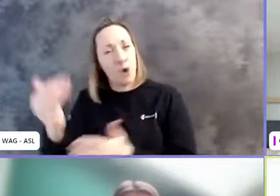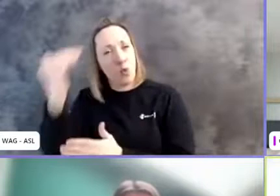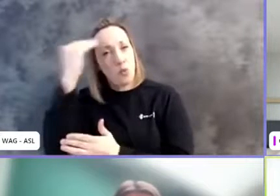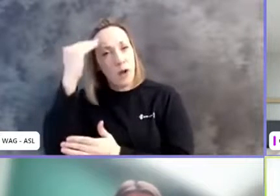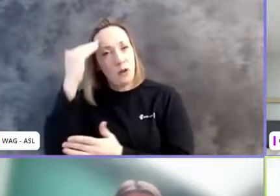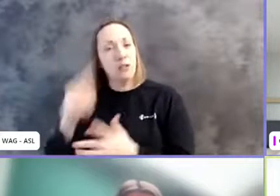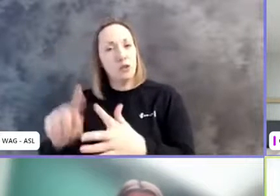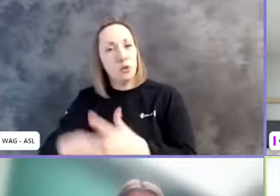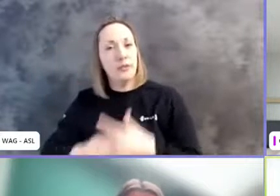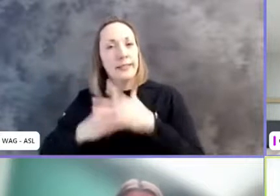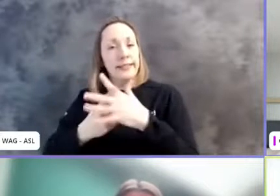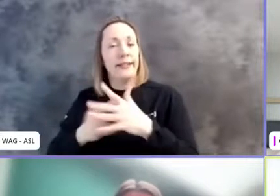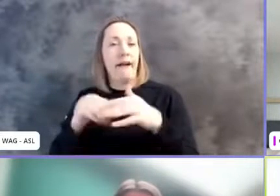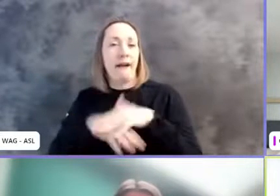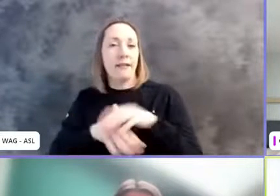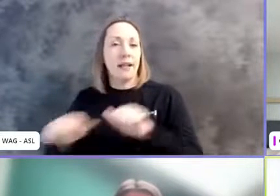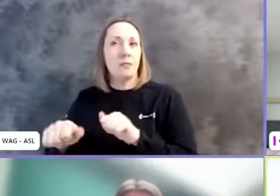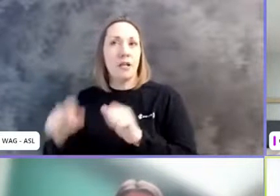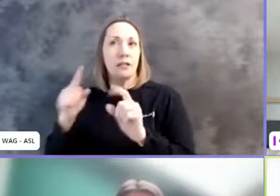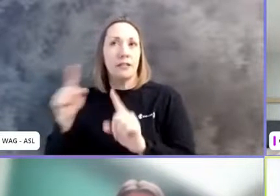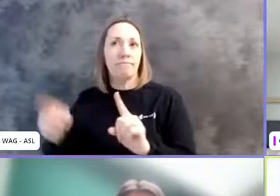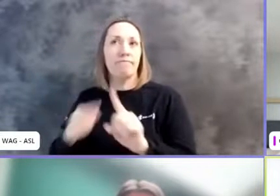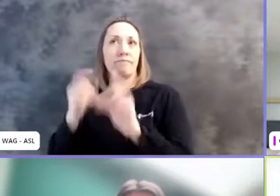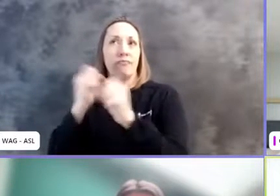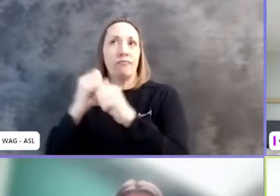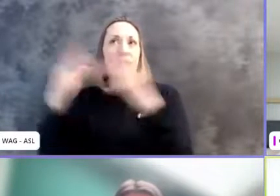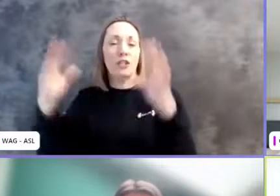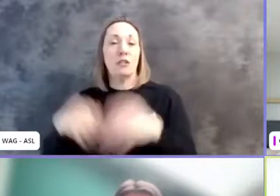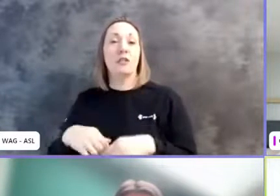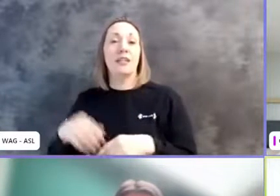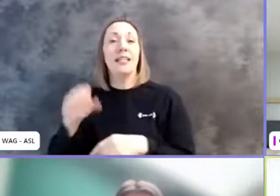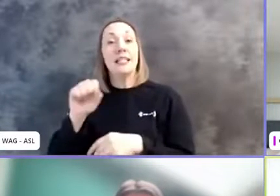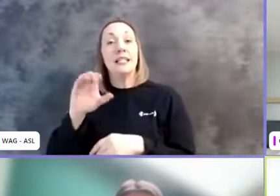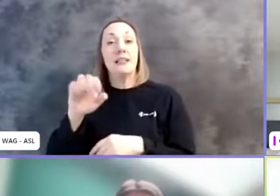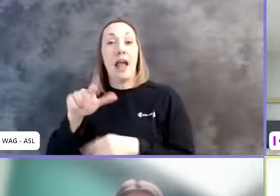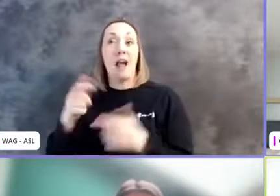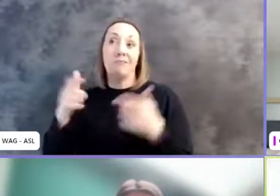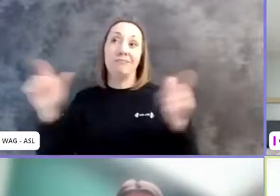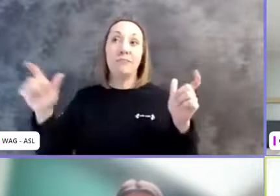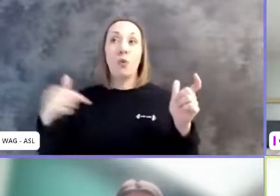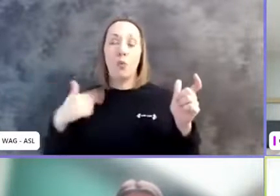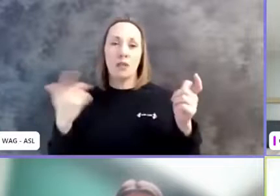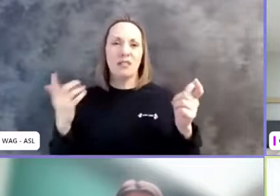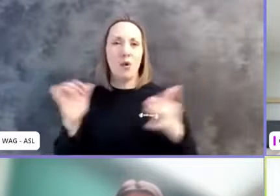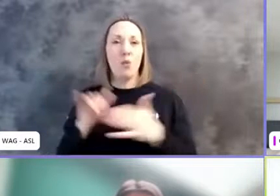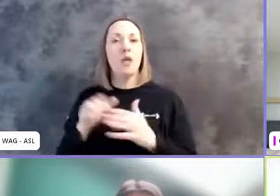drive that change. With the product teams it was critical to raise awareness to implement on accessibility,